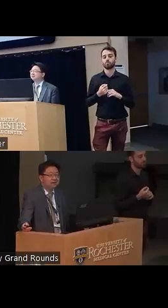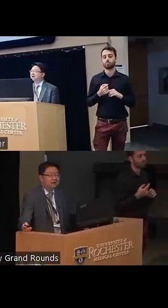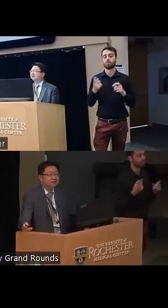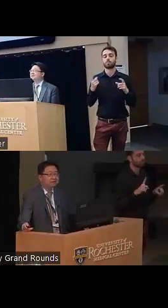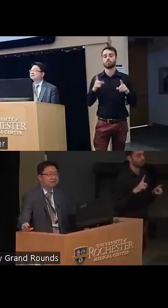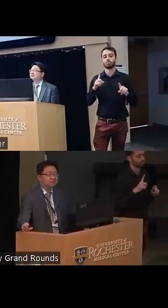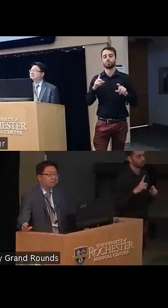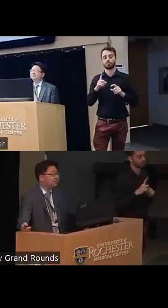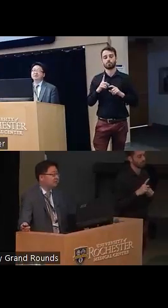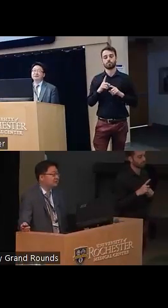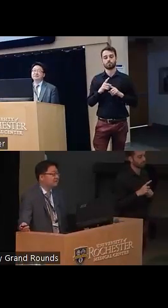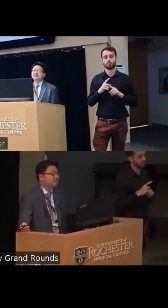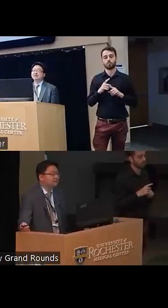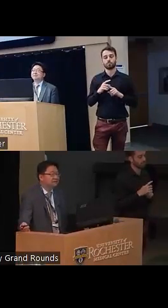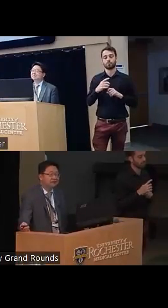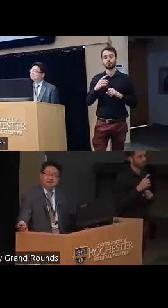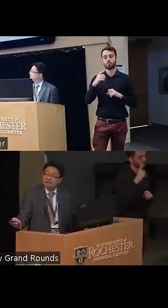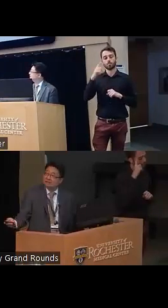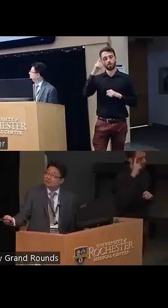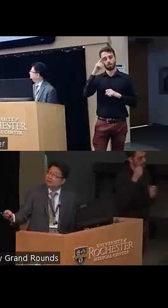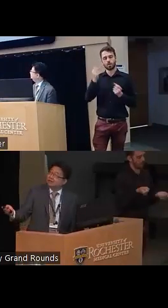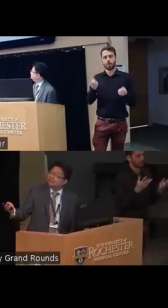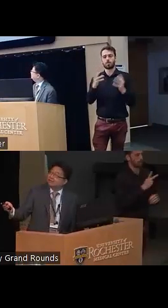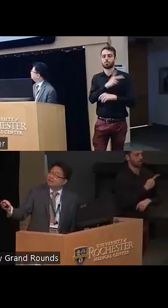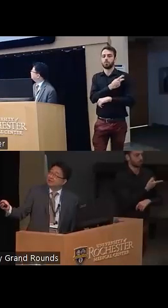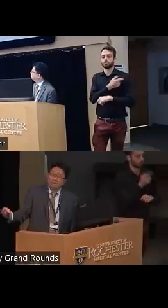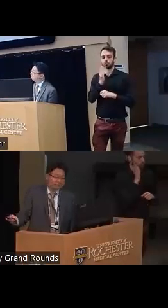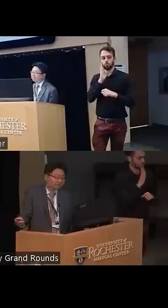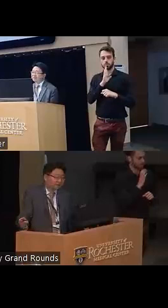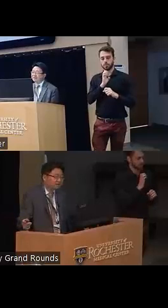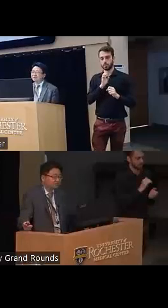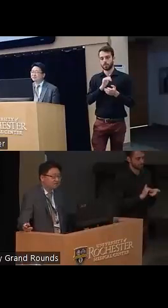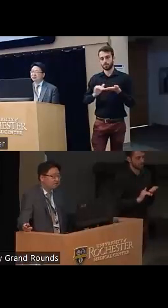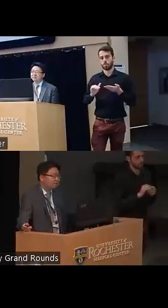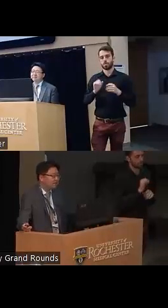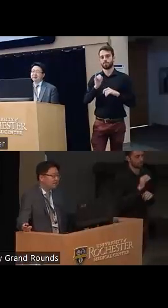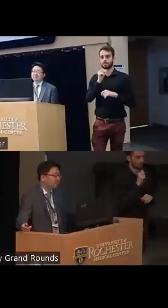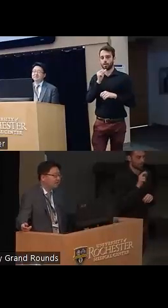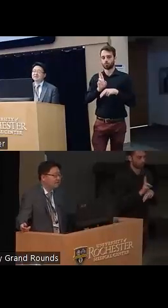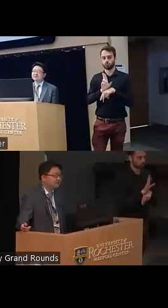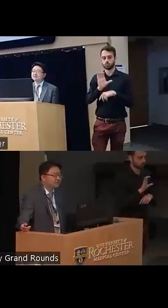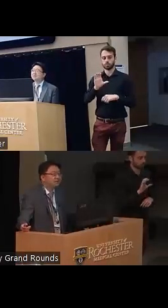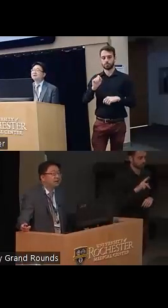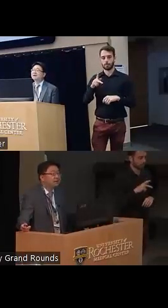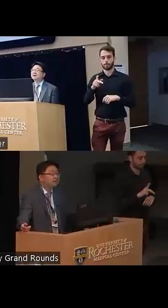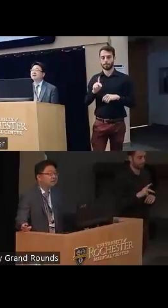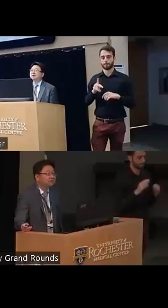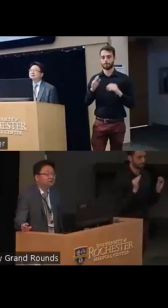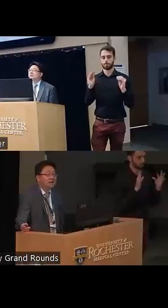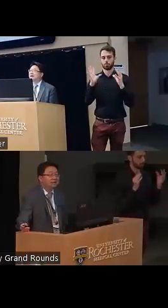utilize mobile crisis team along with that is amazing work by a crisis call line who